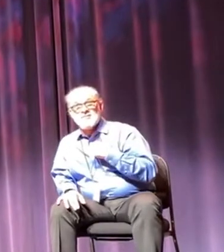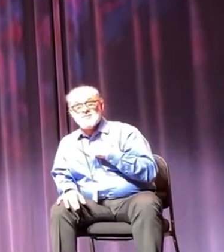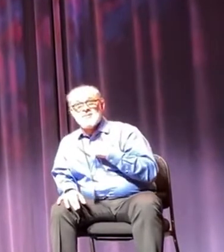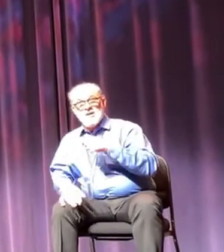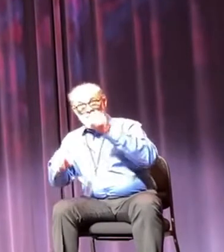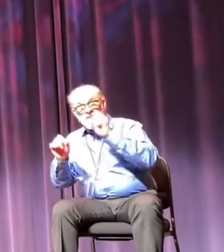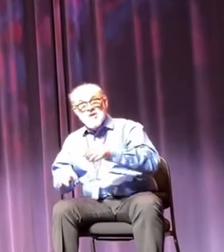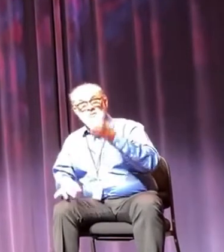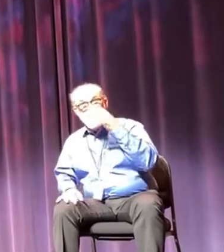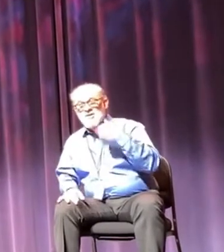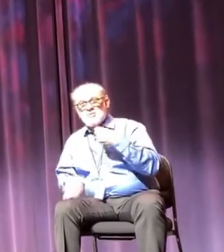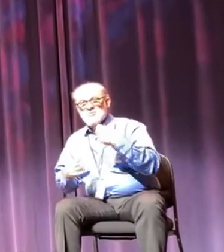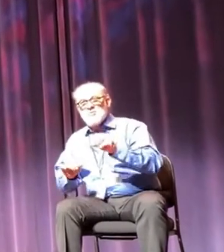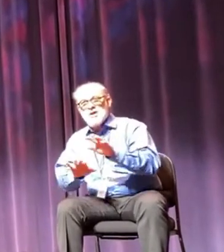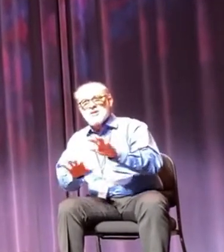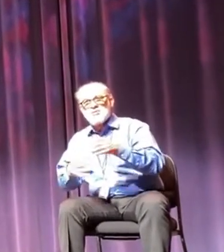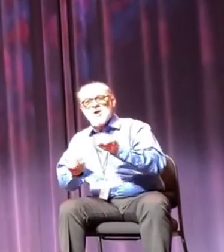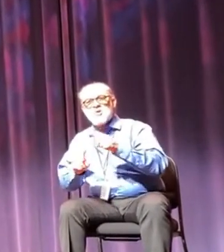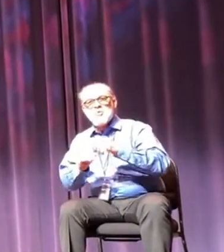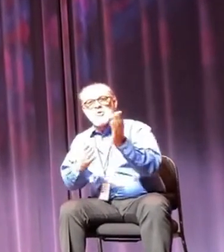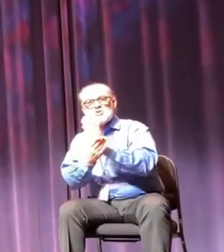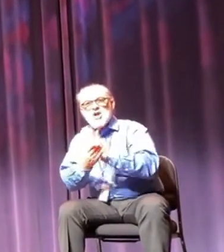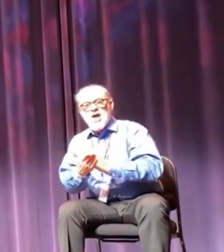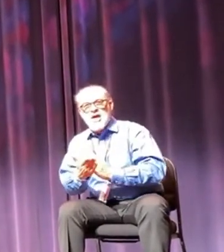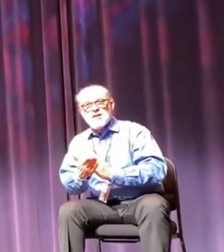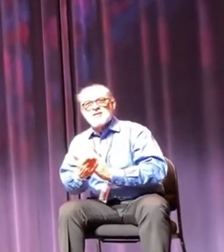Try not to shatter into the ground.